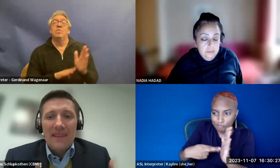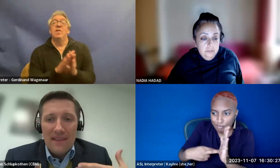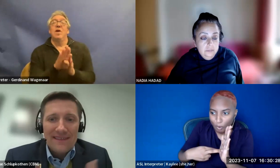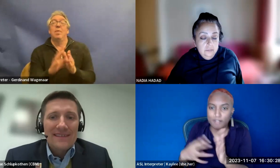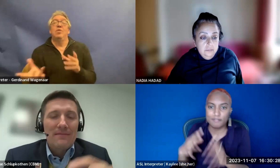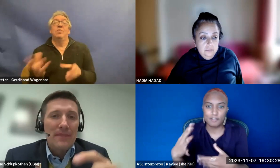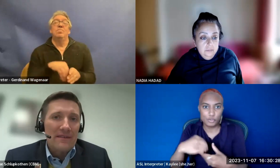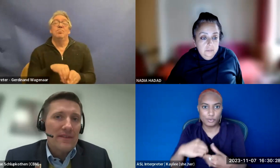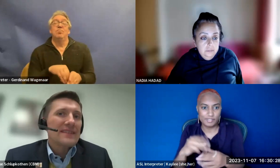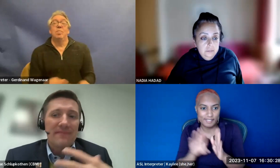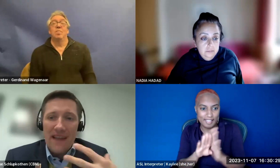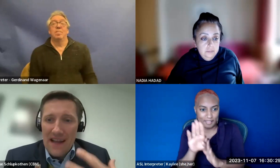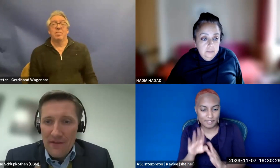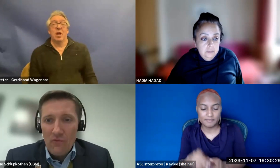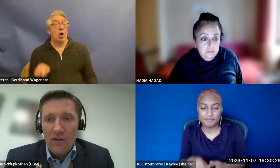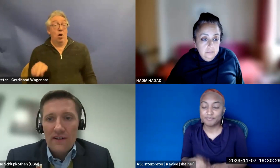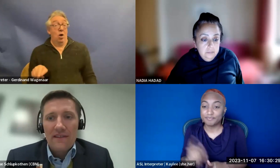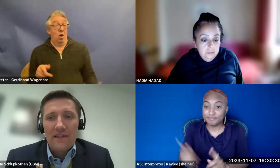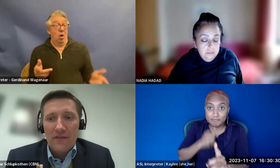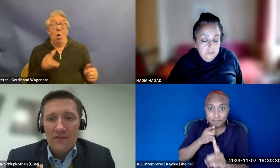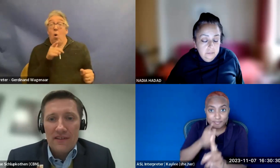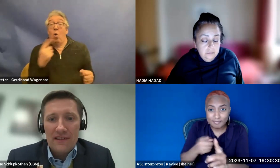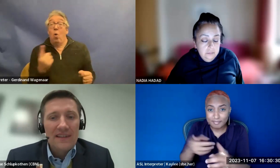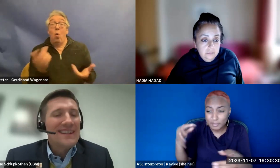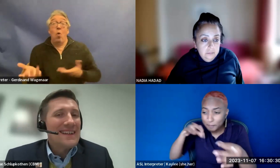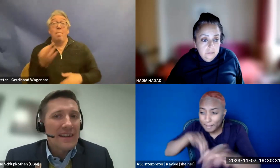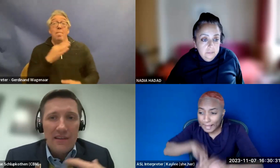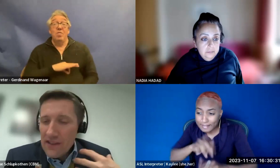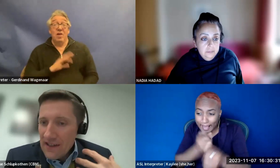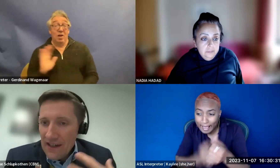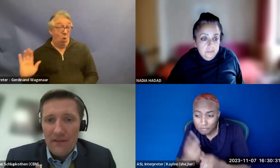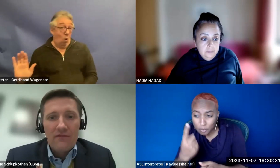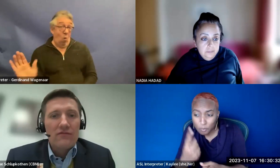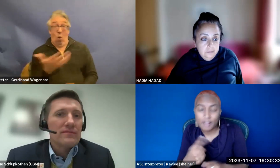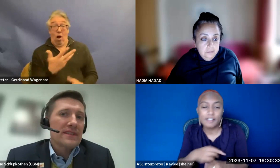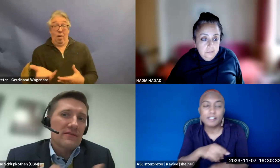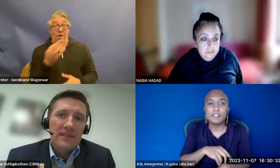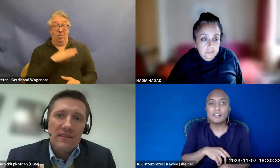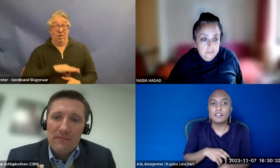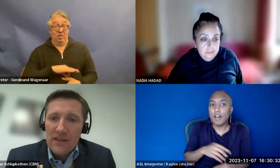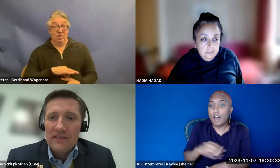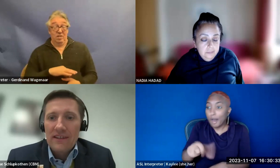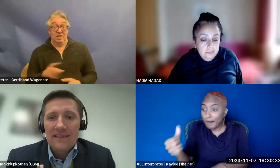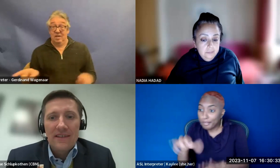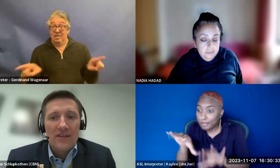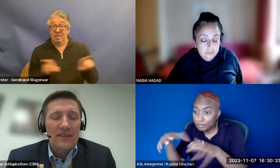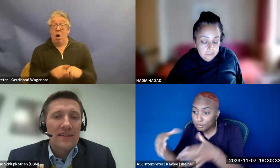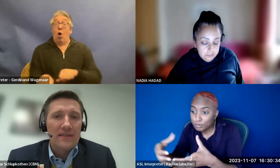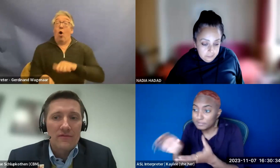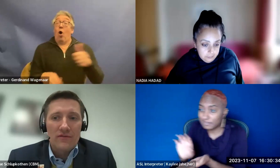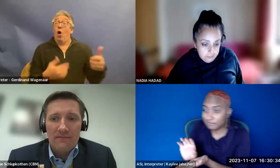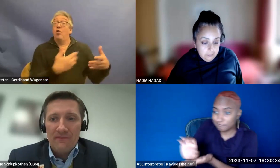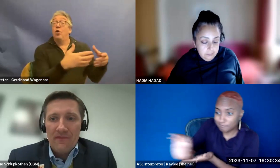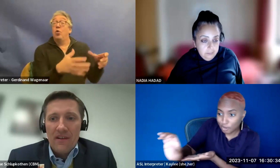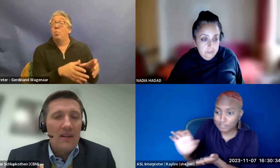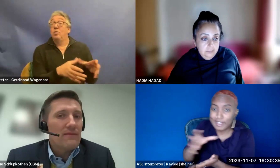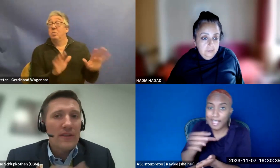This is to benefit everyone in the community, including other groups at risk of marginalization and exclusion.